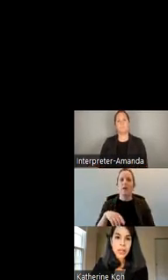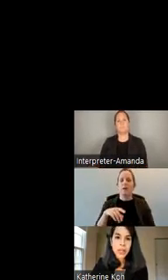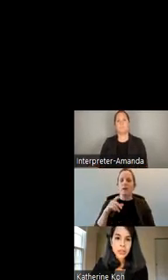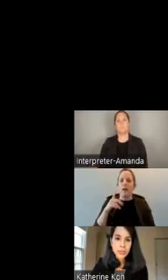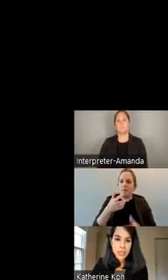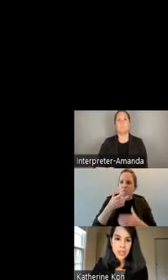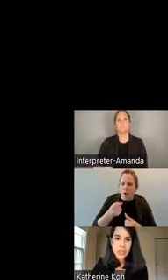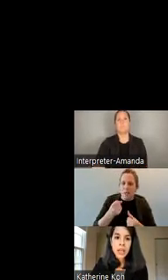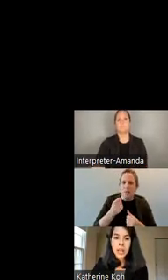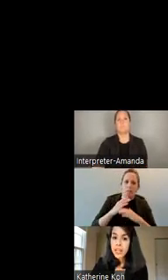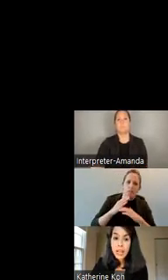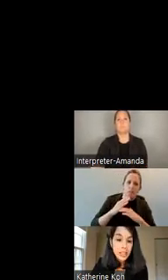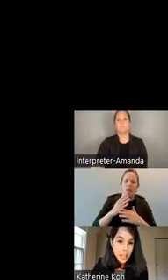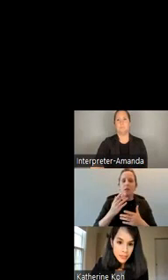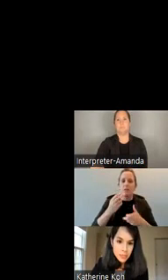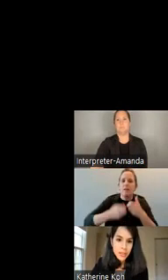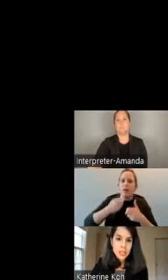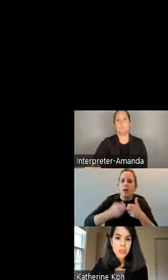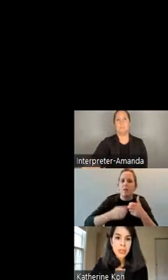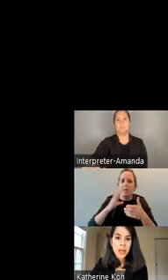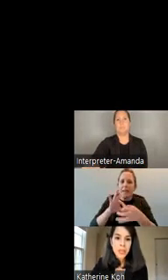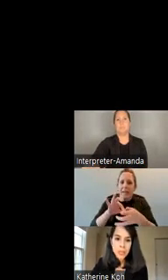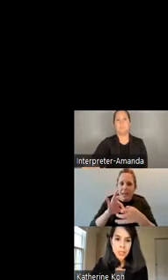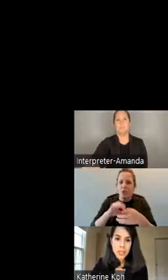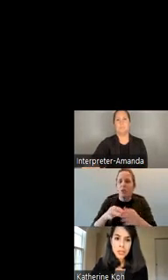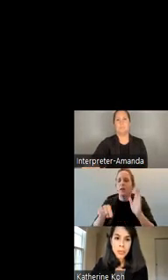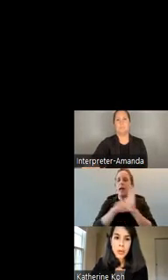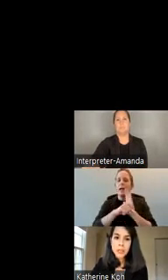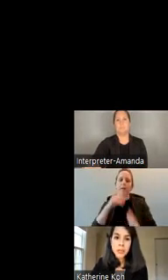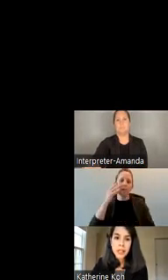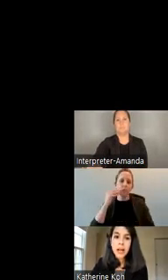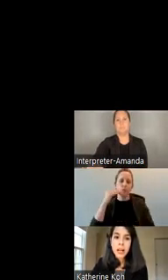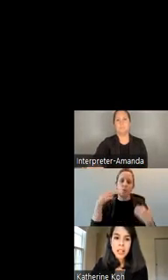Medical Services have had negative experiences with the health care system so it's really on us